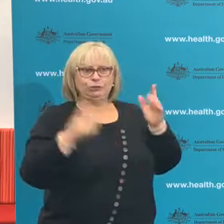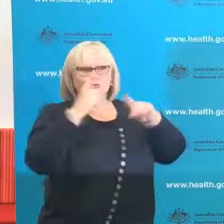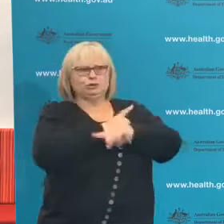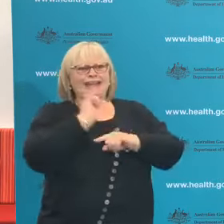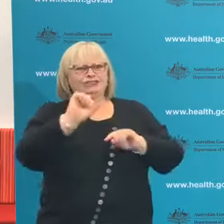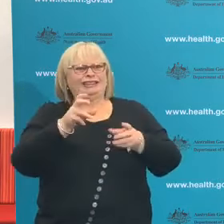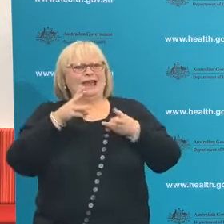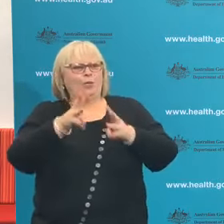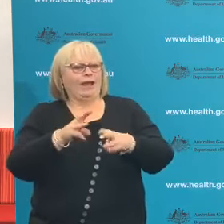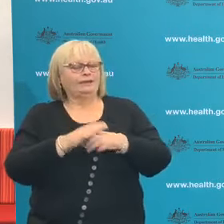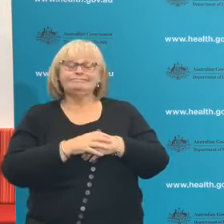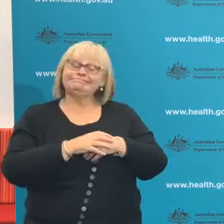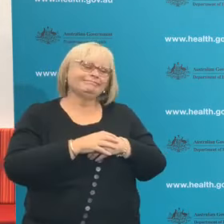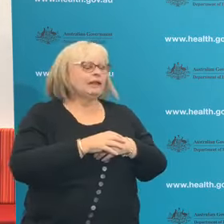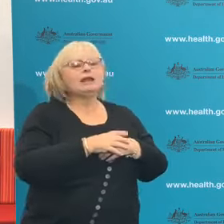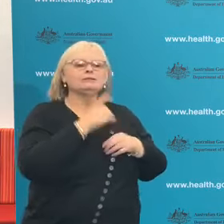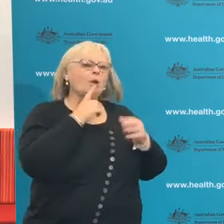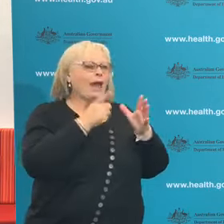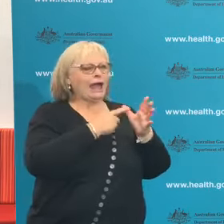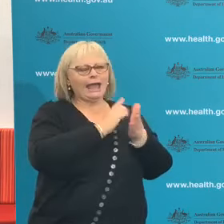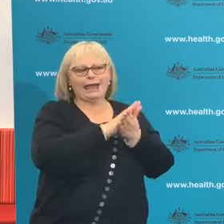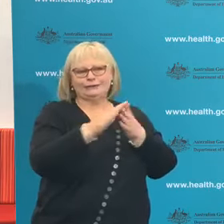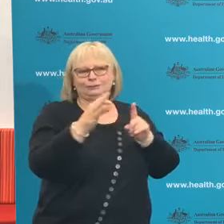So AHPPC's advice remains the same.